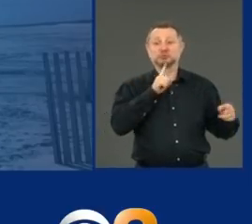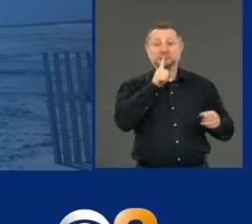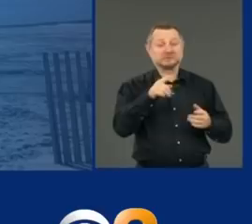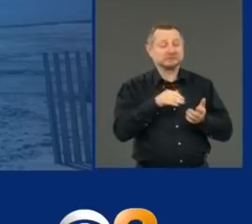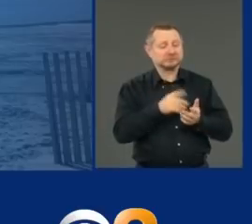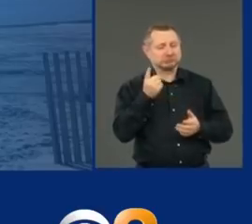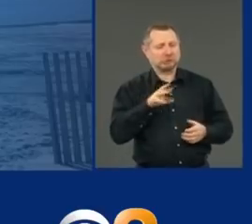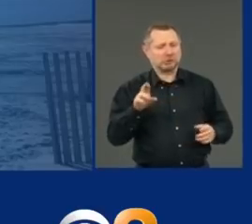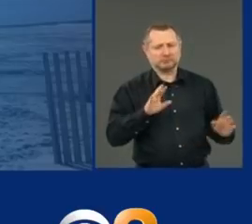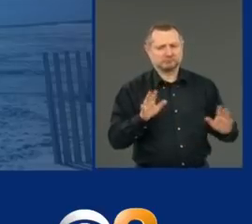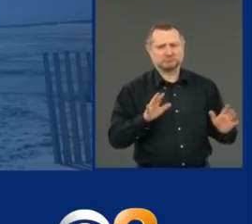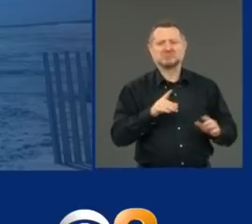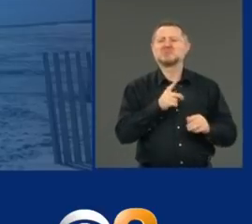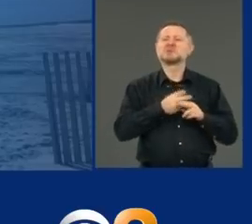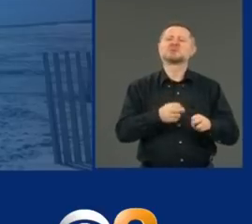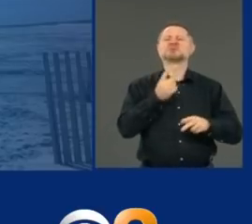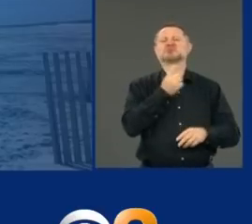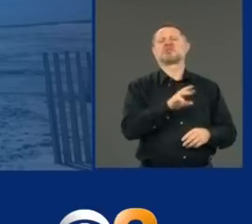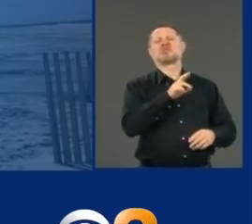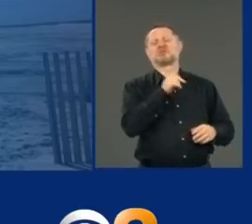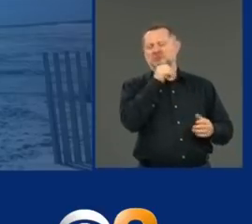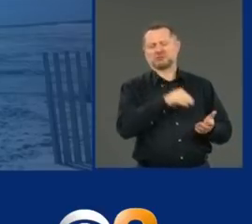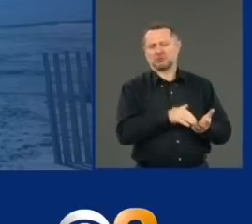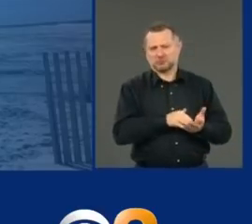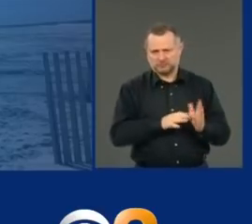I AM HERE WITH MY FRIENDS. I